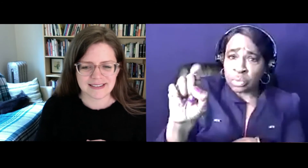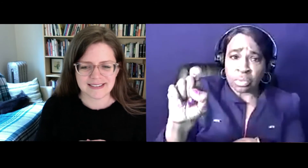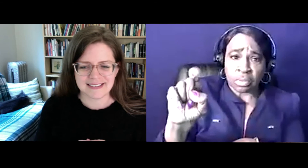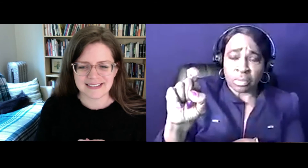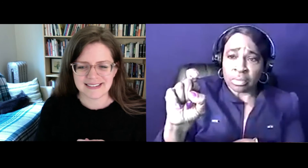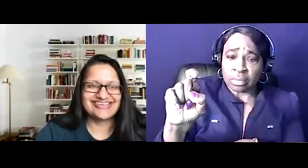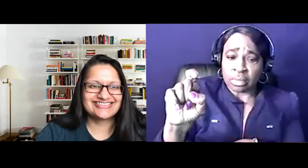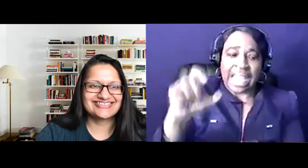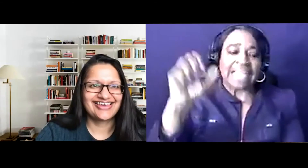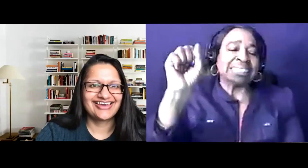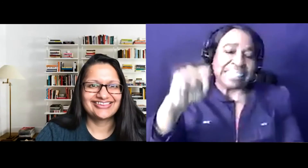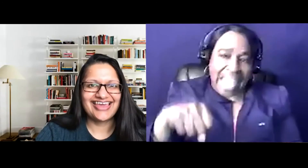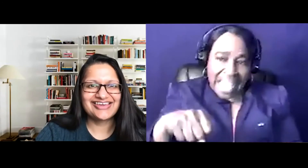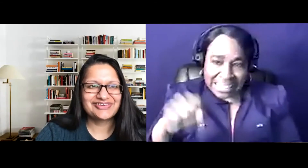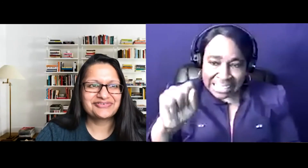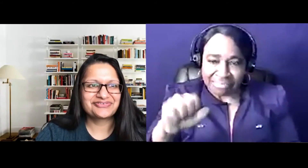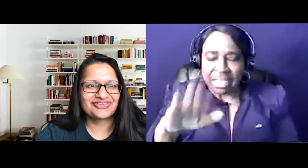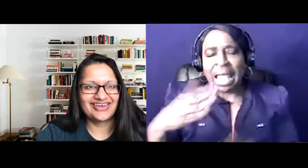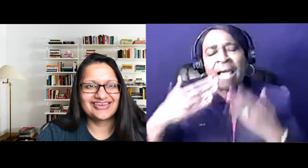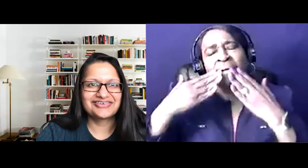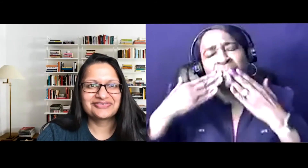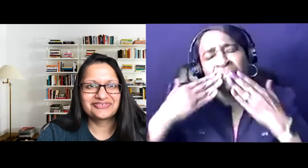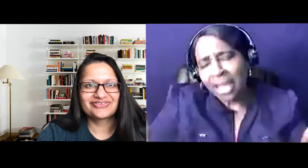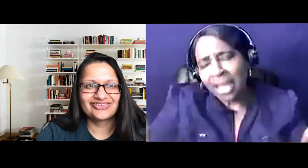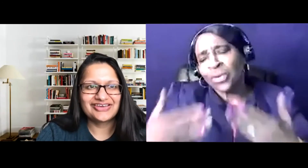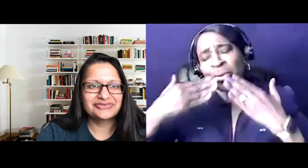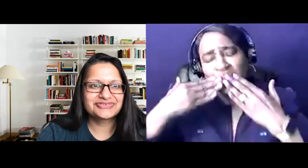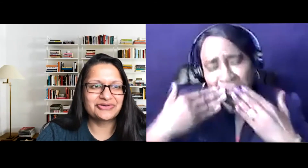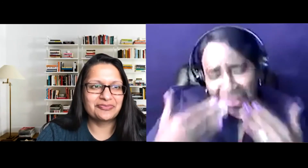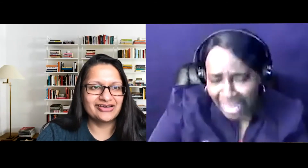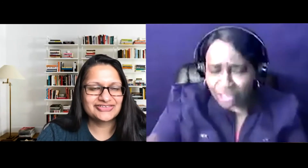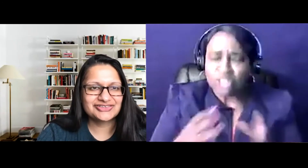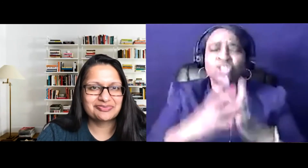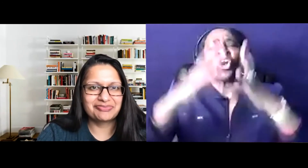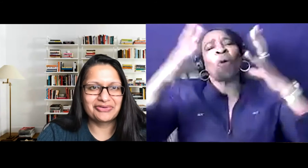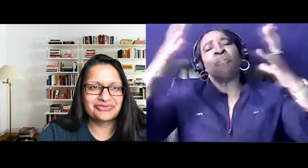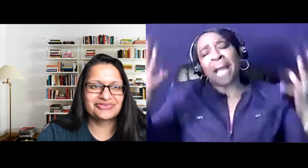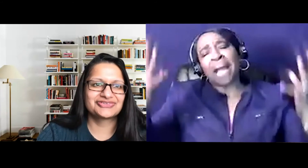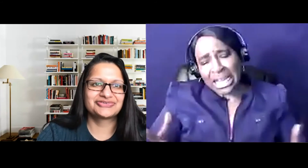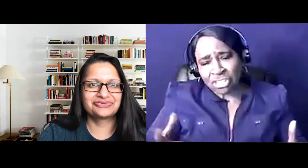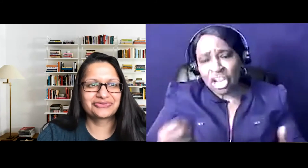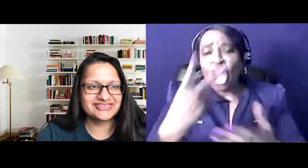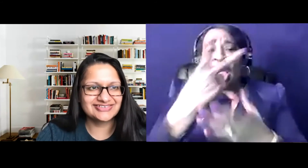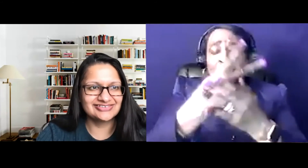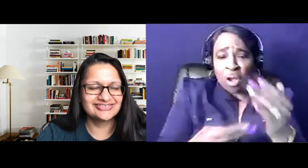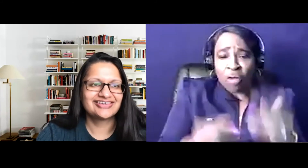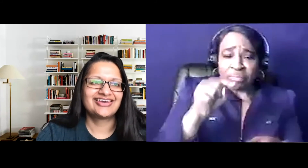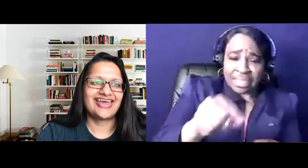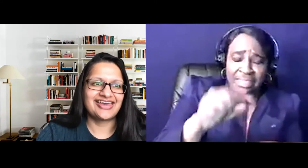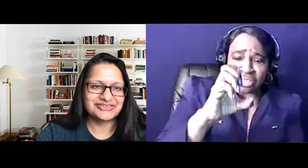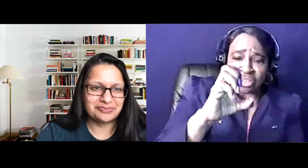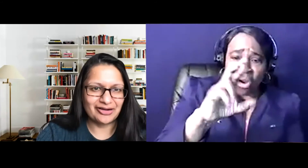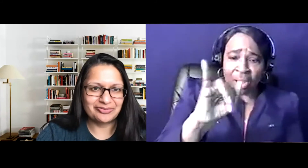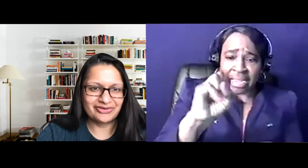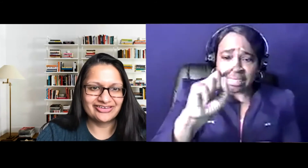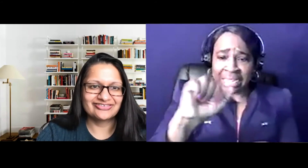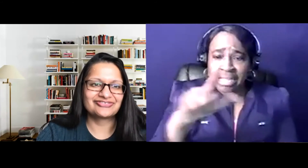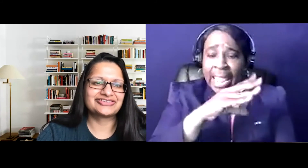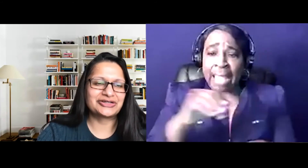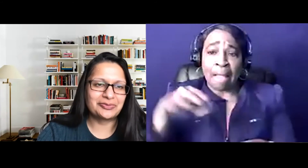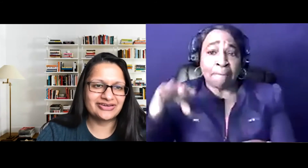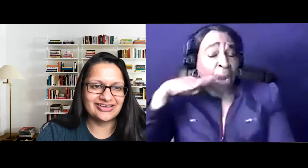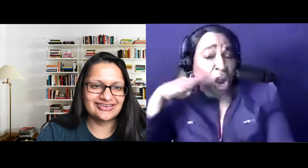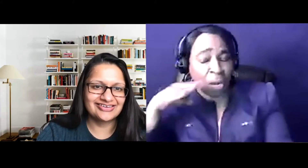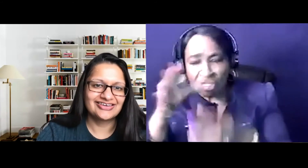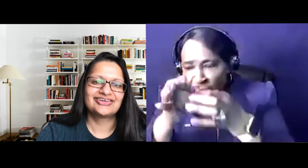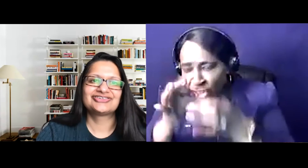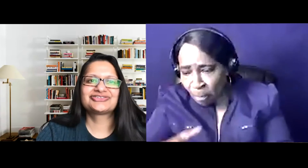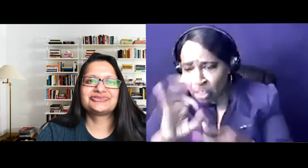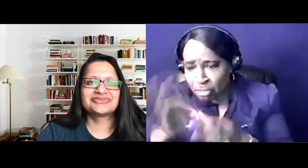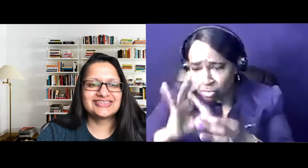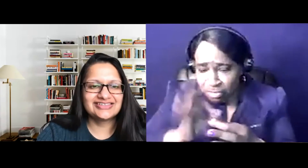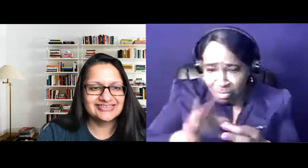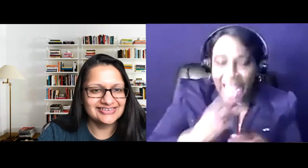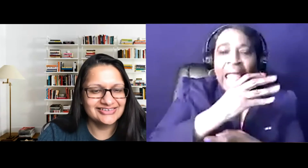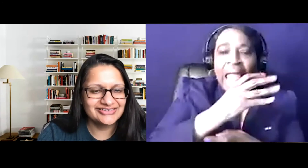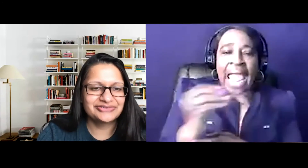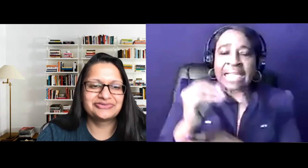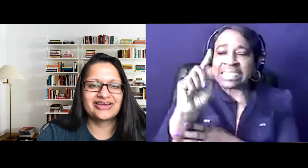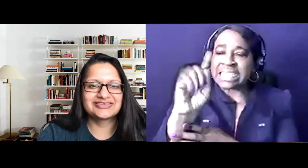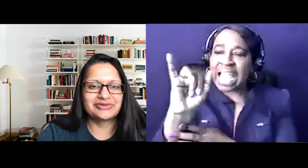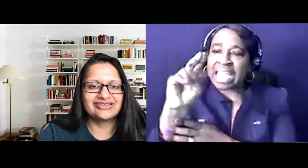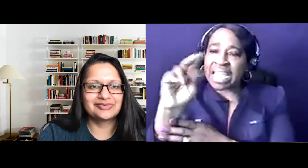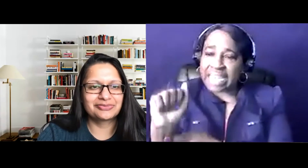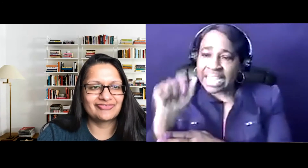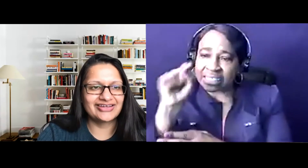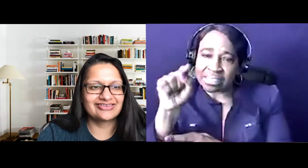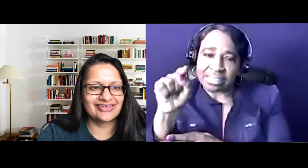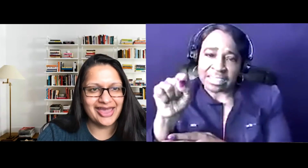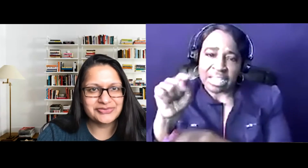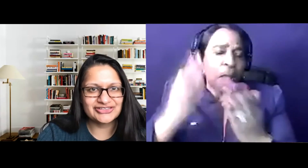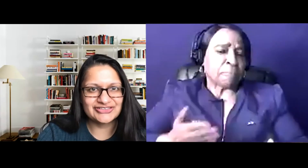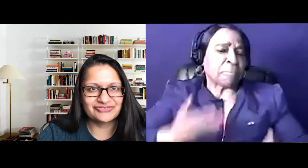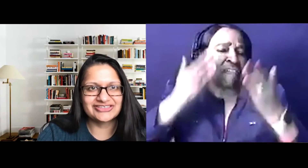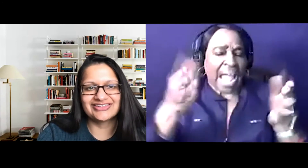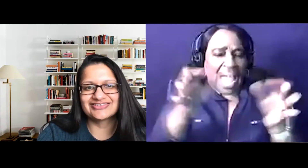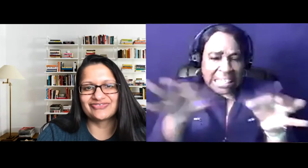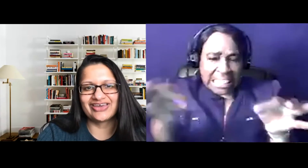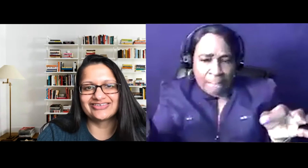Ramona Gupta (she/her/hers): Yes, thank you, thank you, thank you so much, both to Crystal and to Barbara for interpreting. To Tina Dillon, who has been providing the captions for today's event.